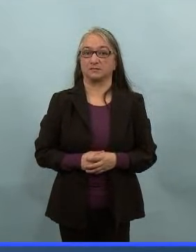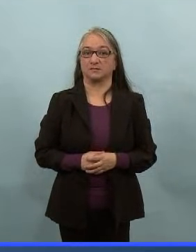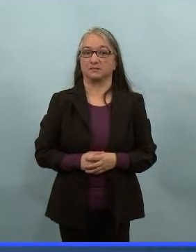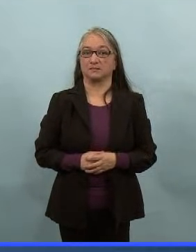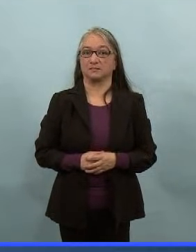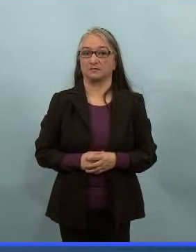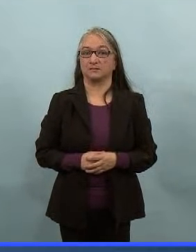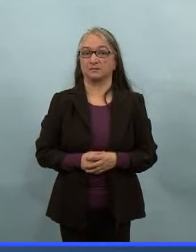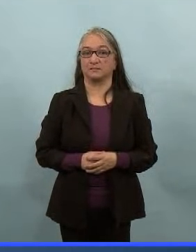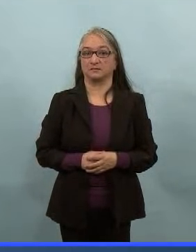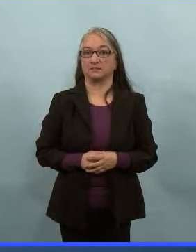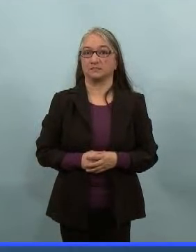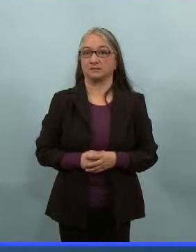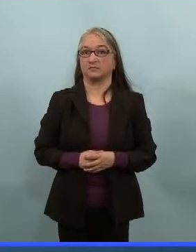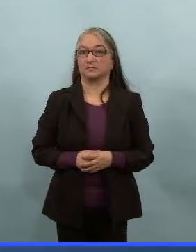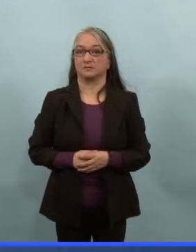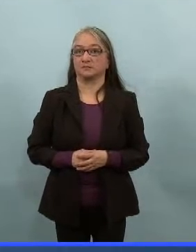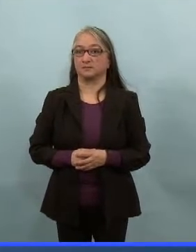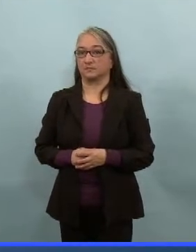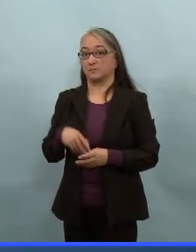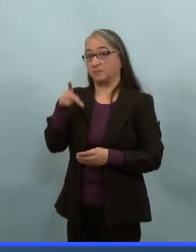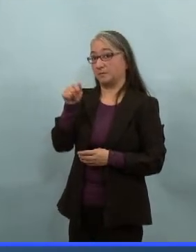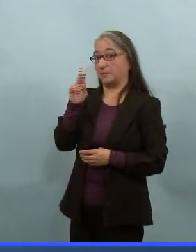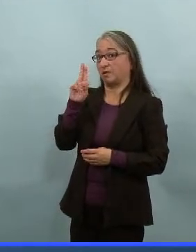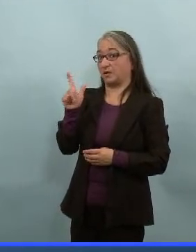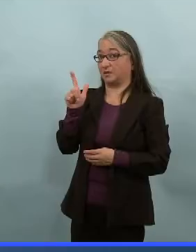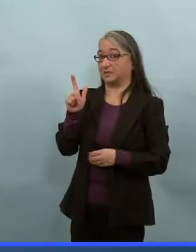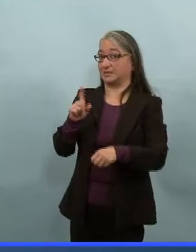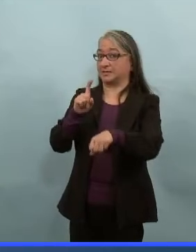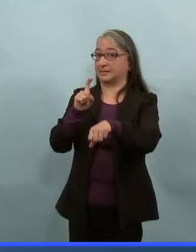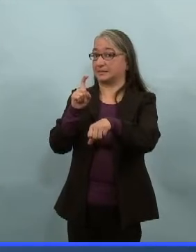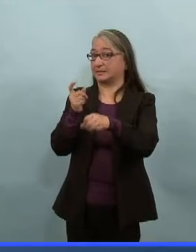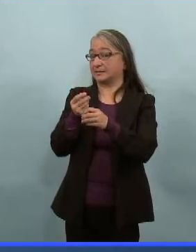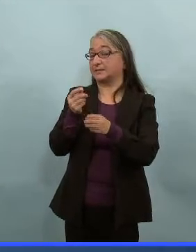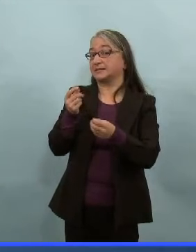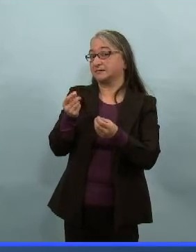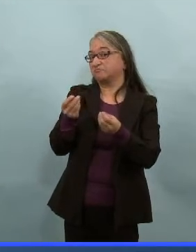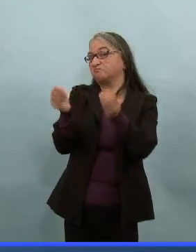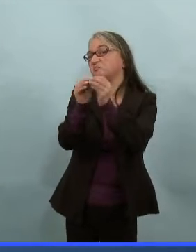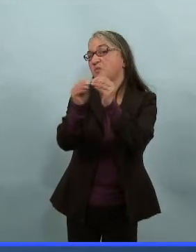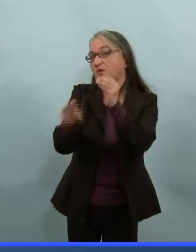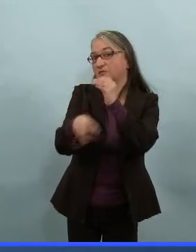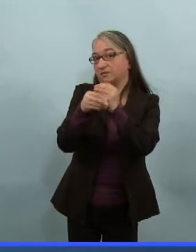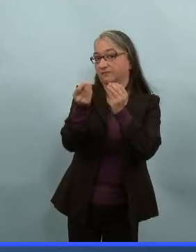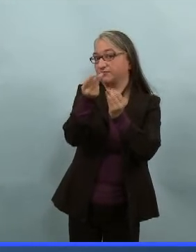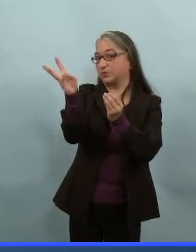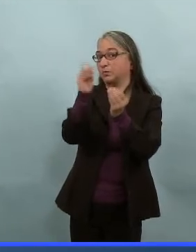time for a couple more okay uh just to edify again um you're saying we're